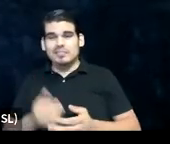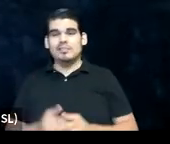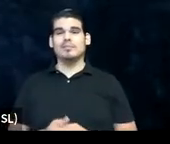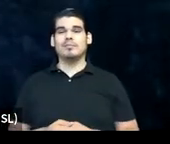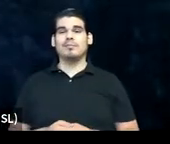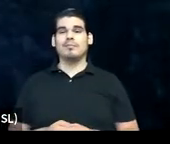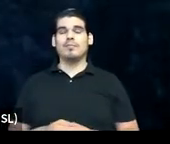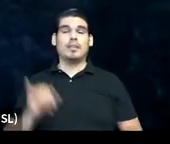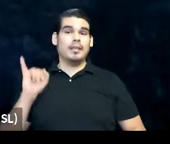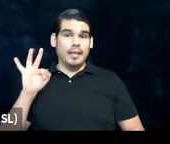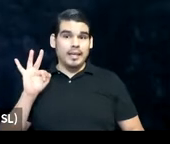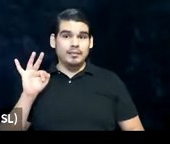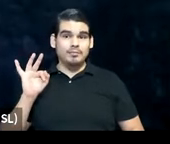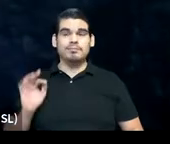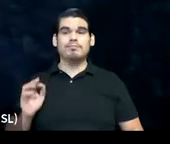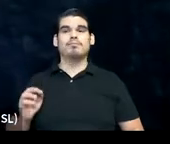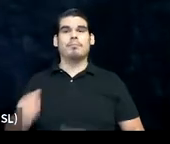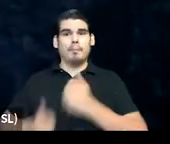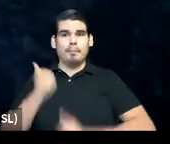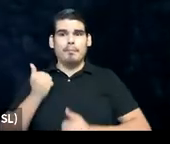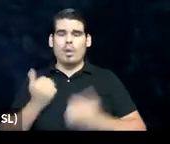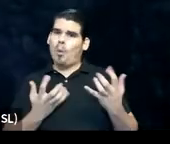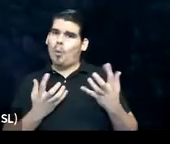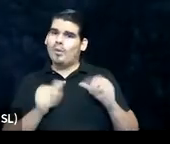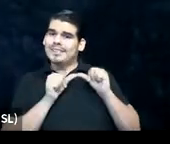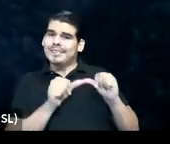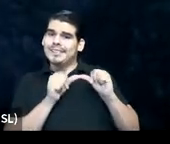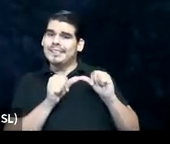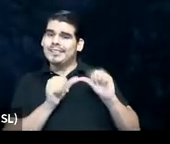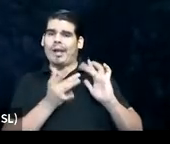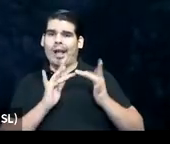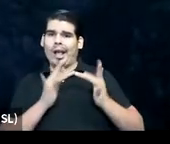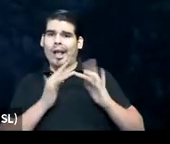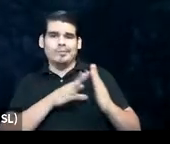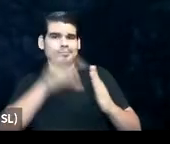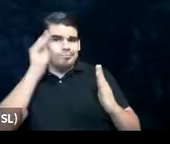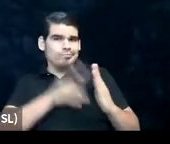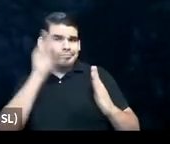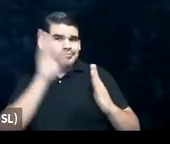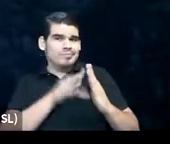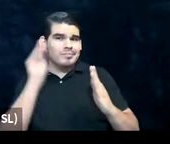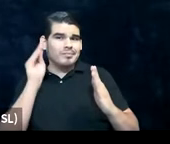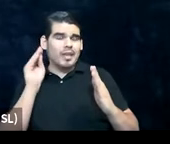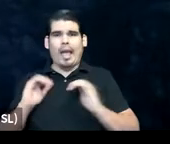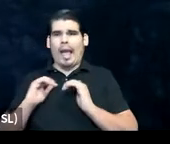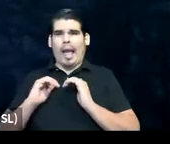Then how are making sure that all of students, not just the ones that have access to technology actually been able to study.